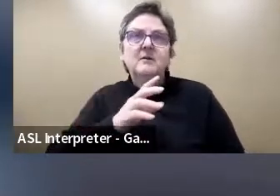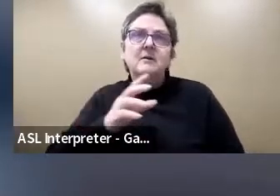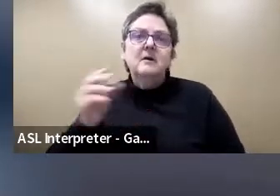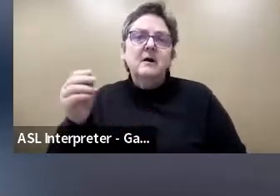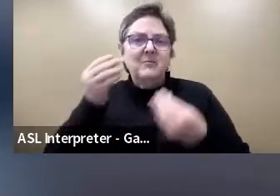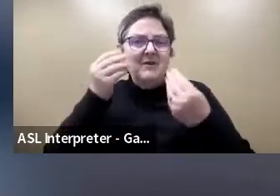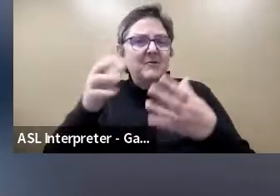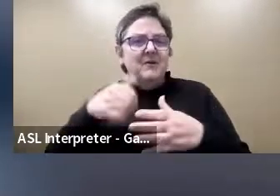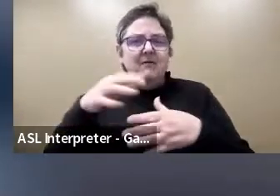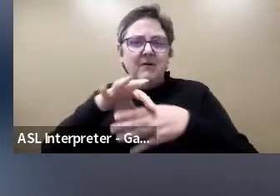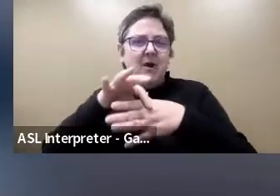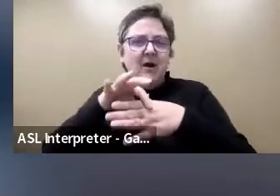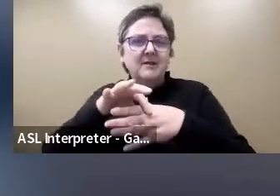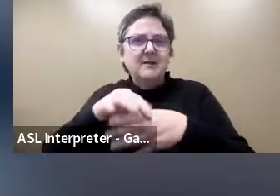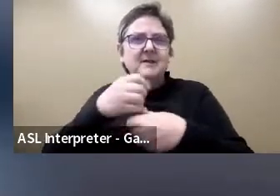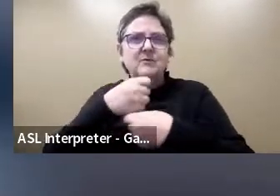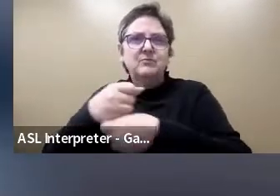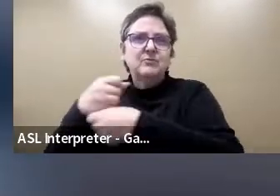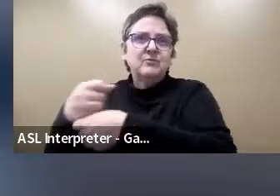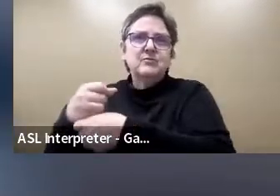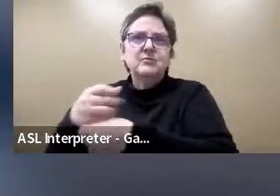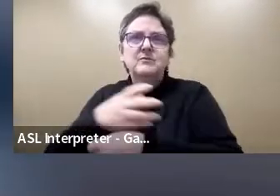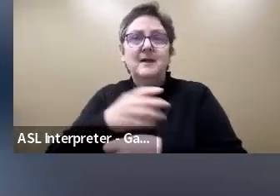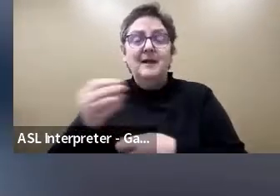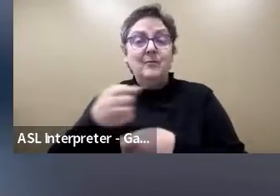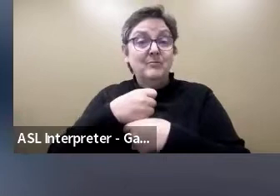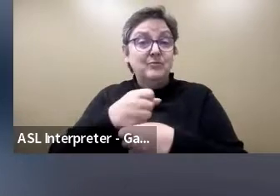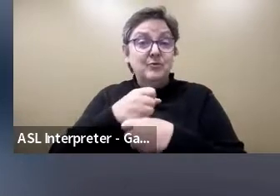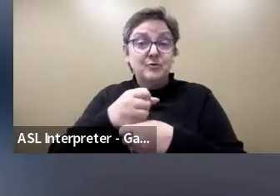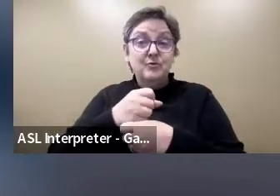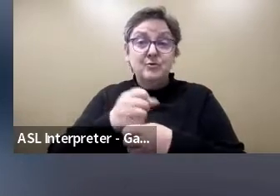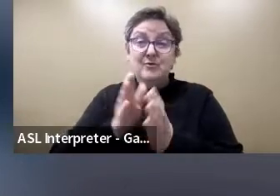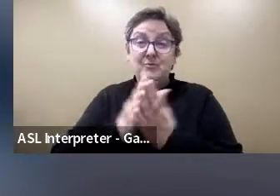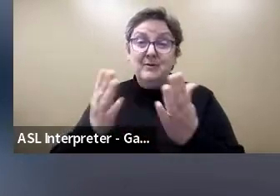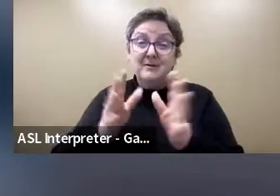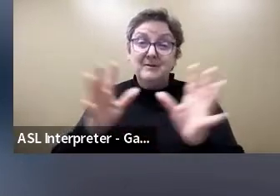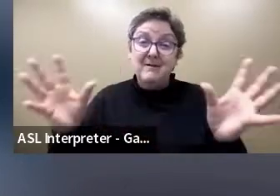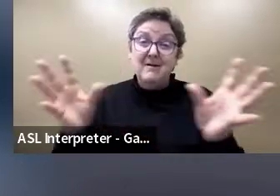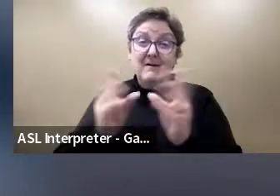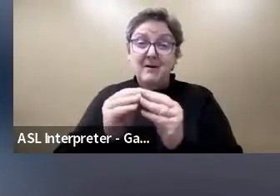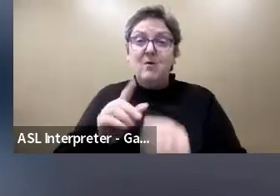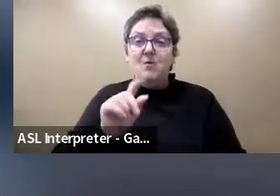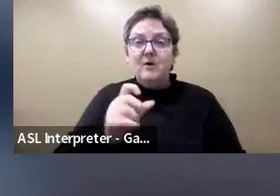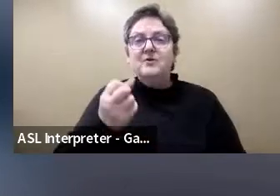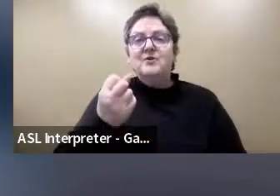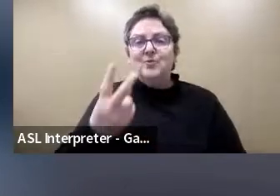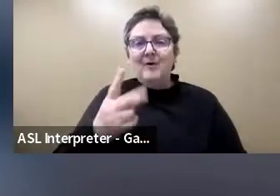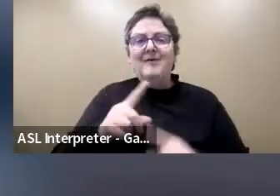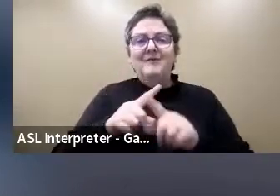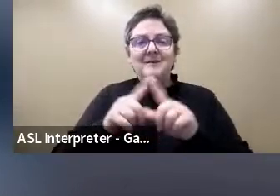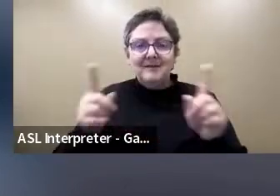And we have up-to-date produced books in 112 different underserved languages.